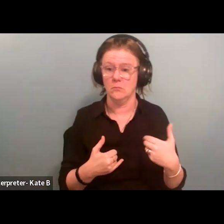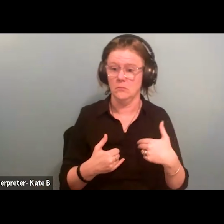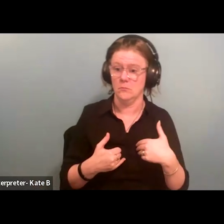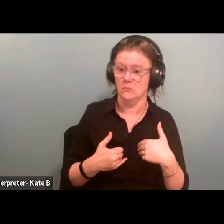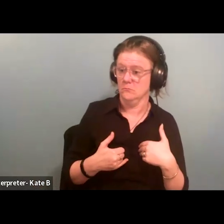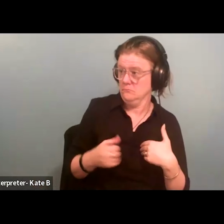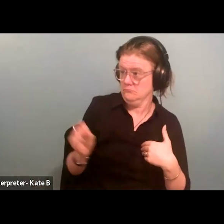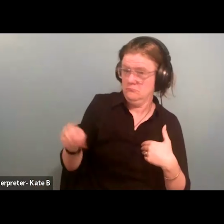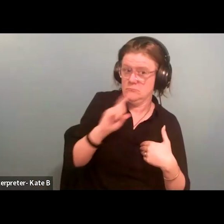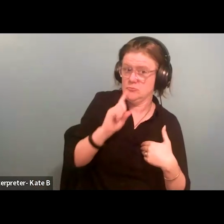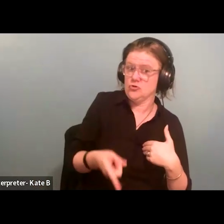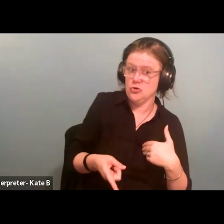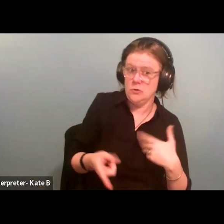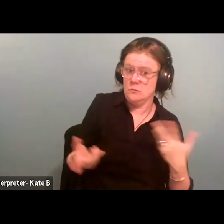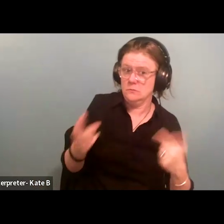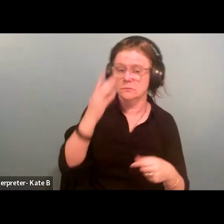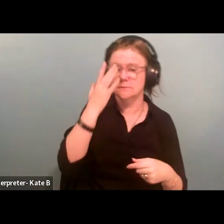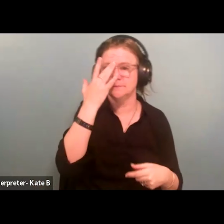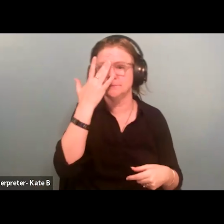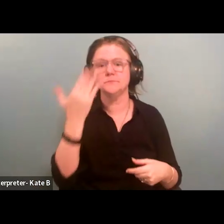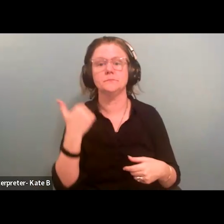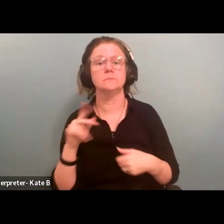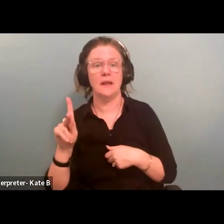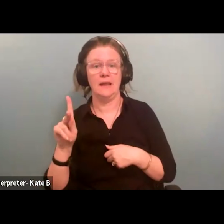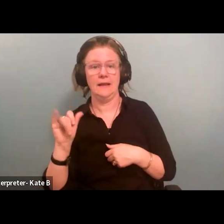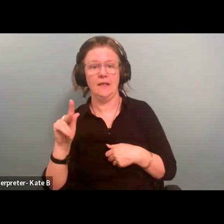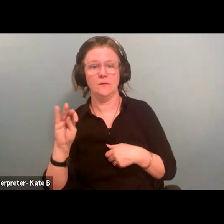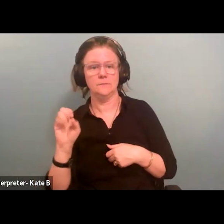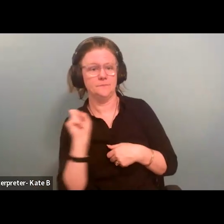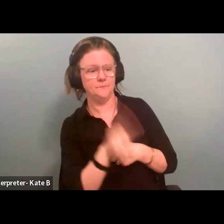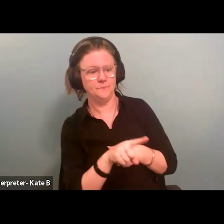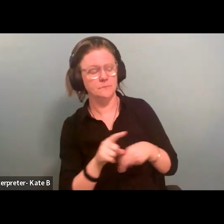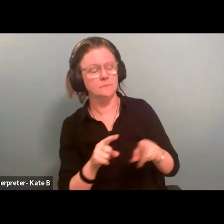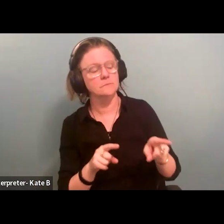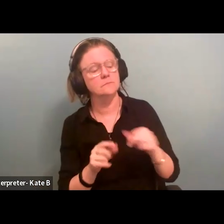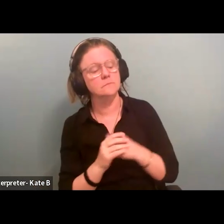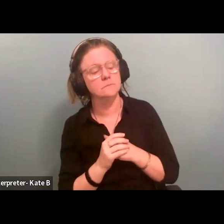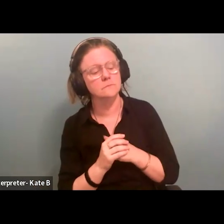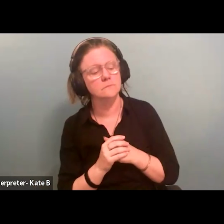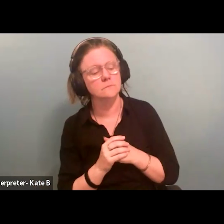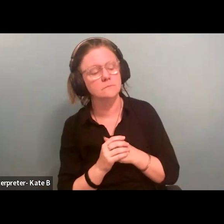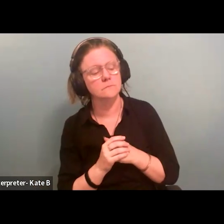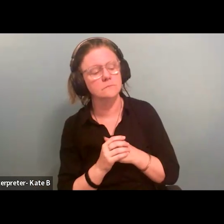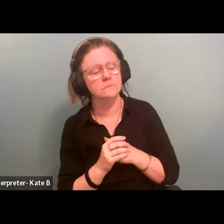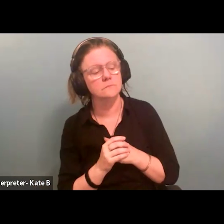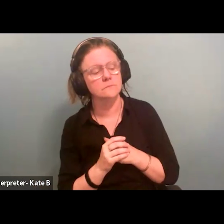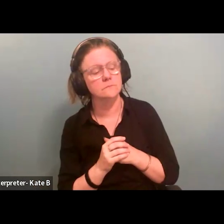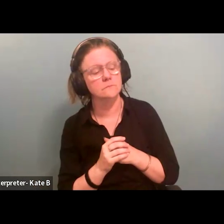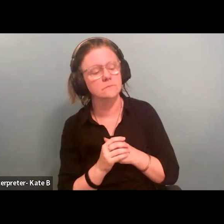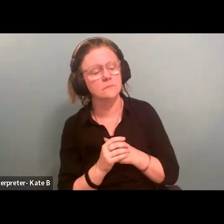Absolutely. Sure. So the first question is, when, if ever, would you give out your Social Security number over the internet?